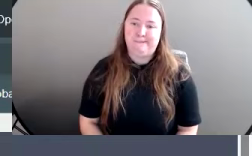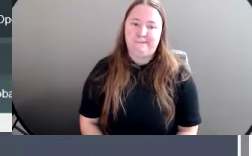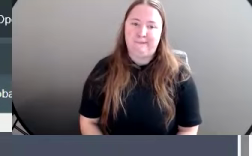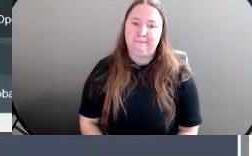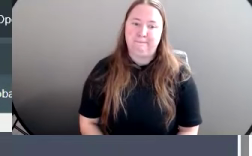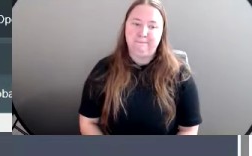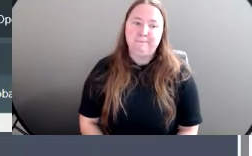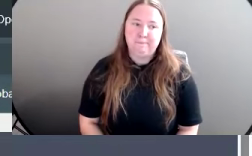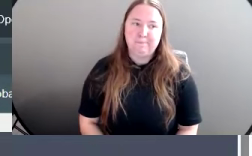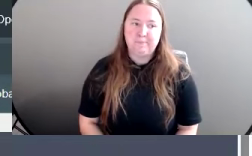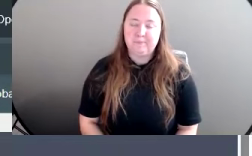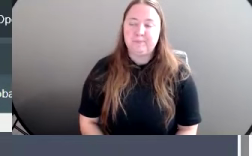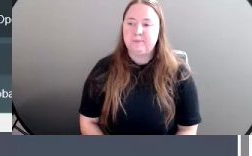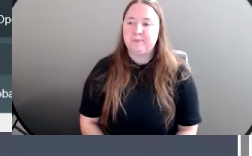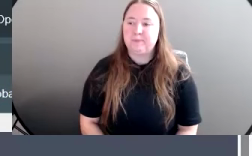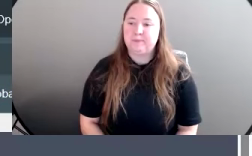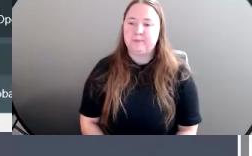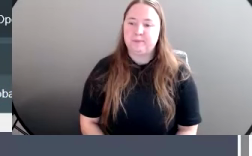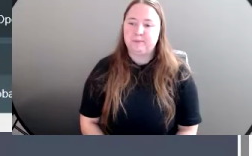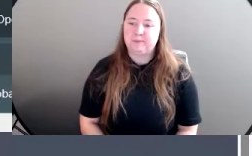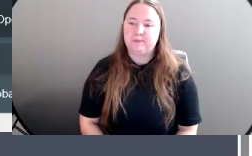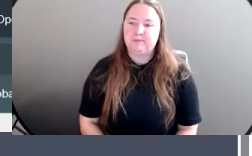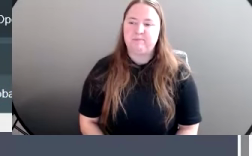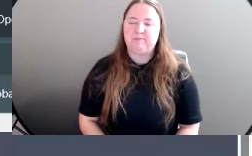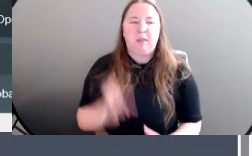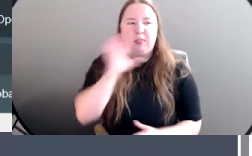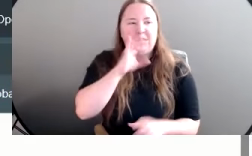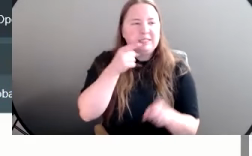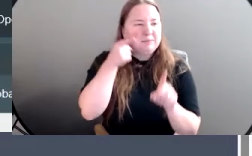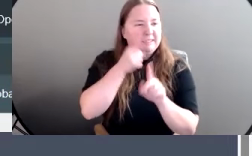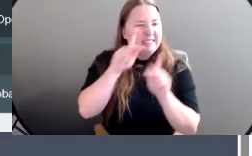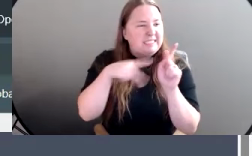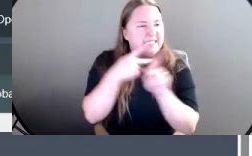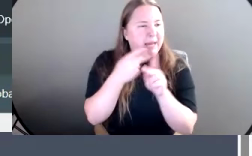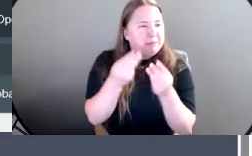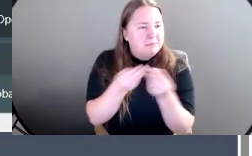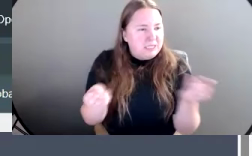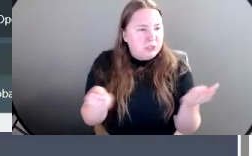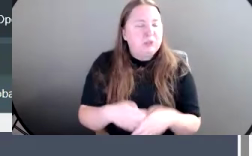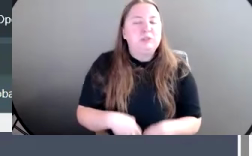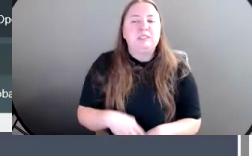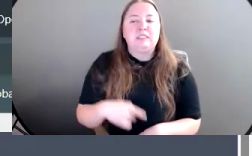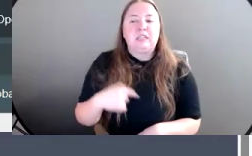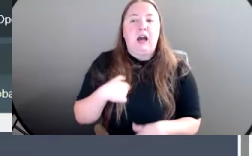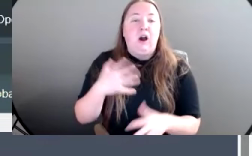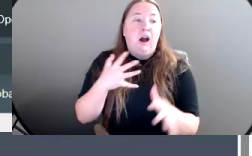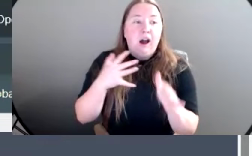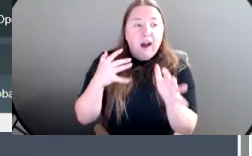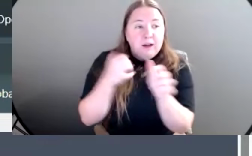to get more specific in the types of materials I want to find. I would probably, update my education level here.